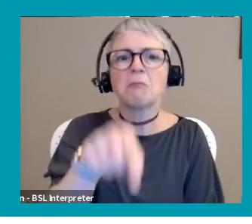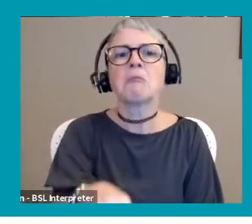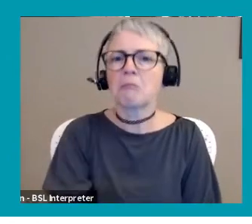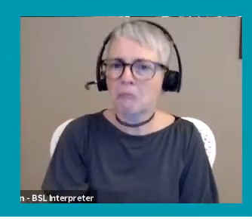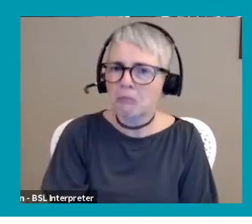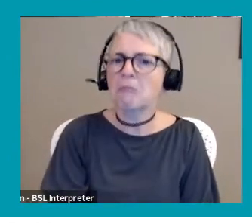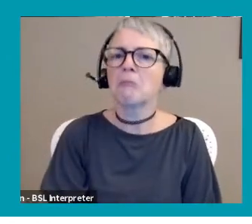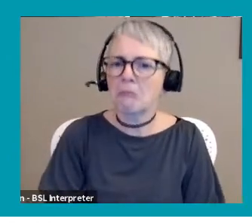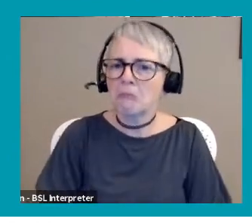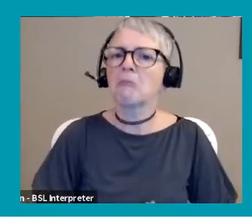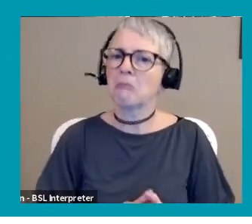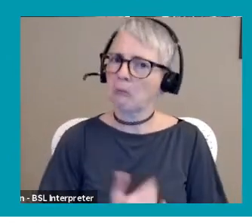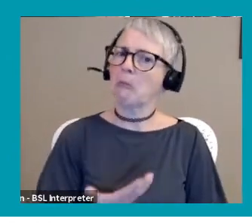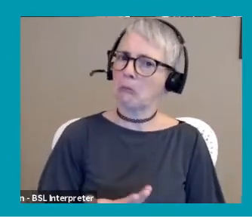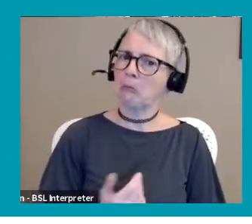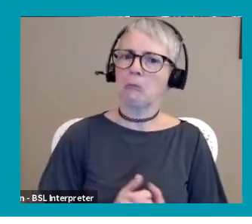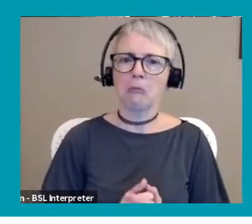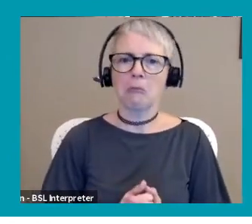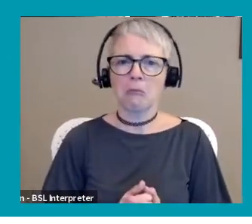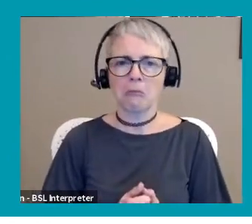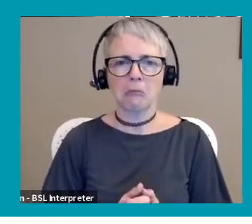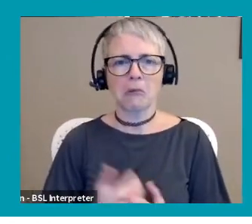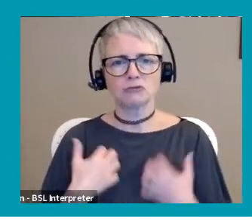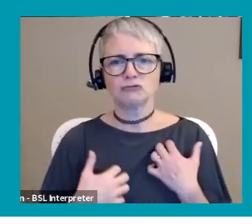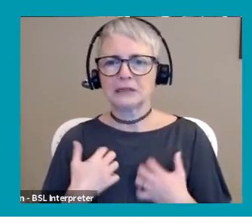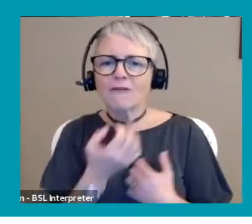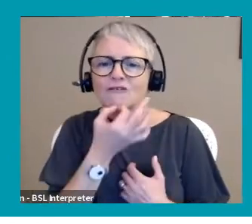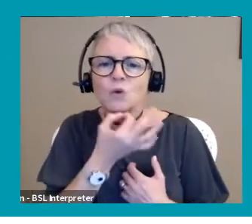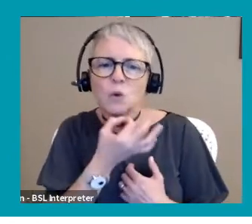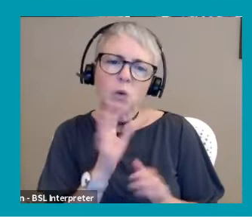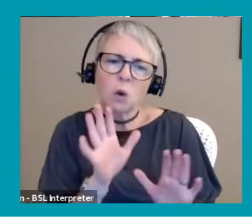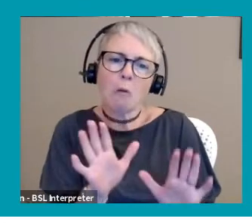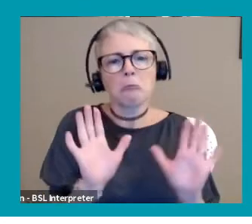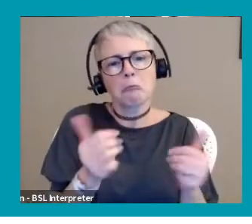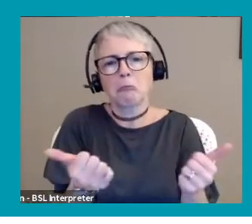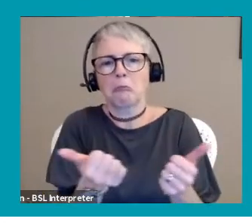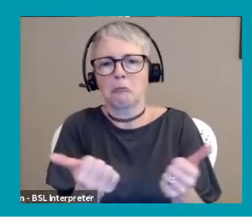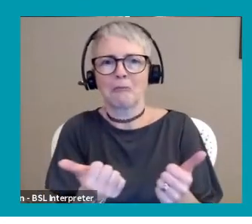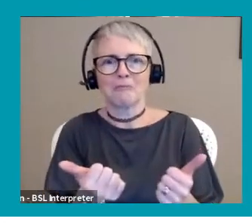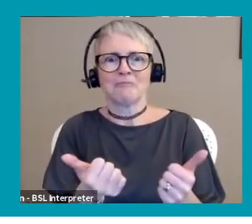Okay. We haven't got too many responses, so nobody said they had trouble finding